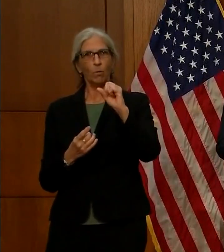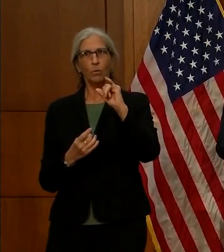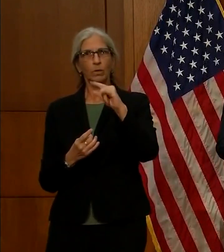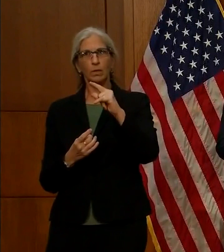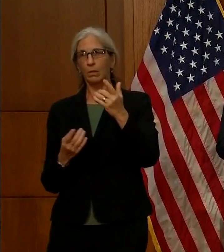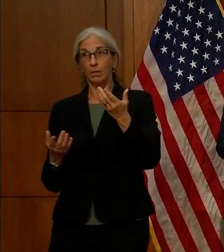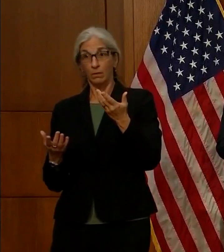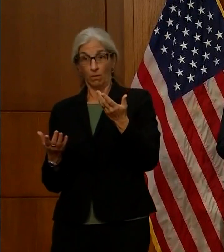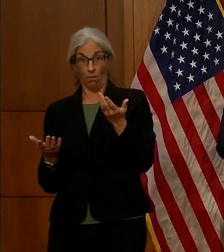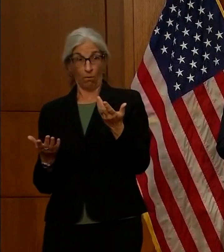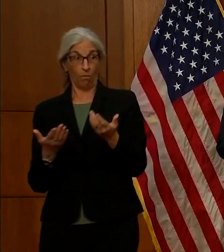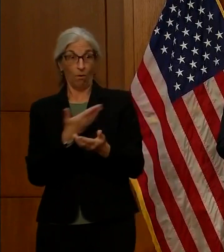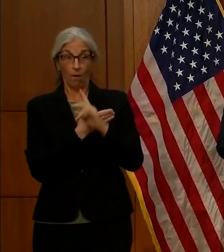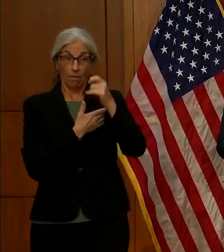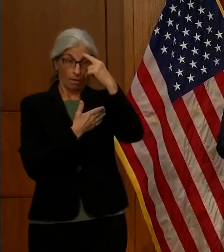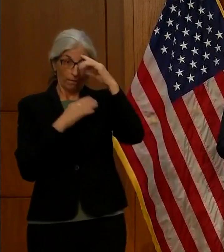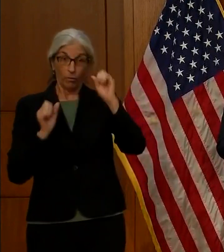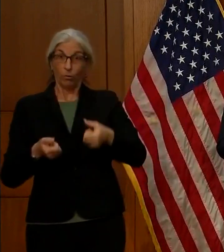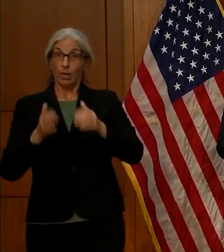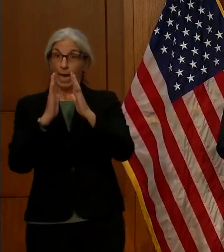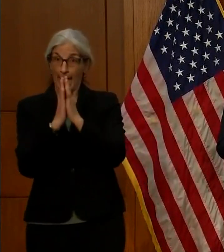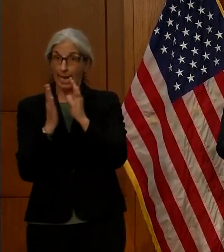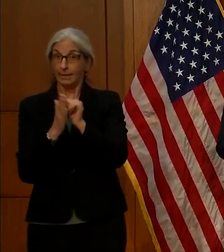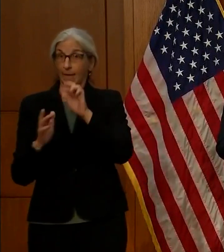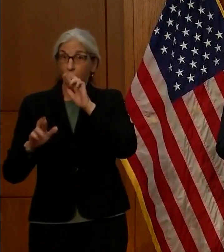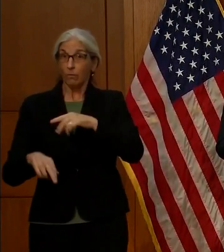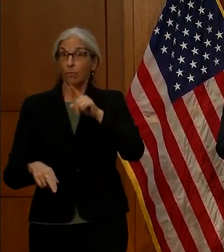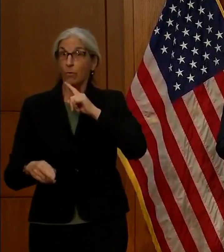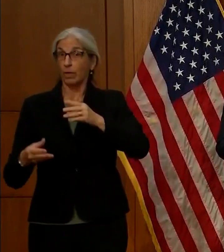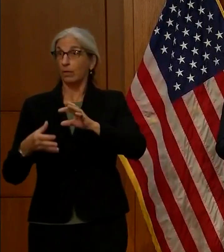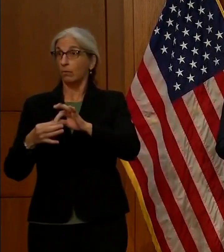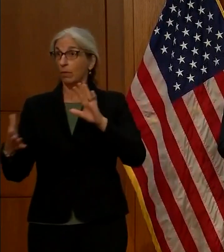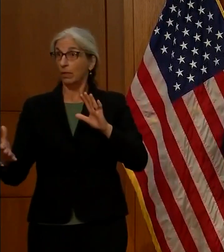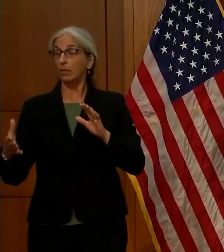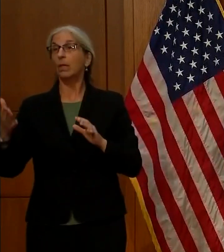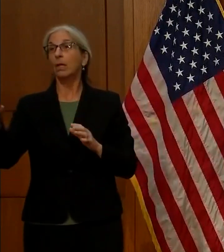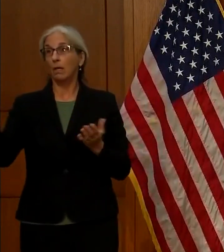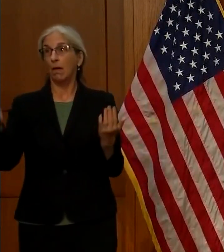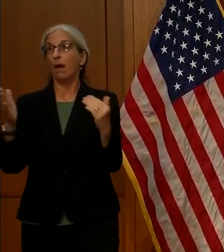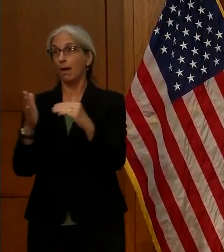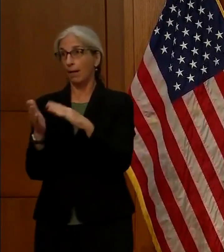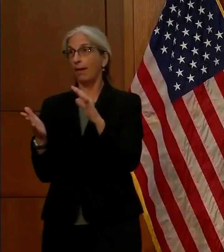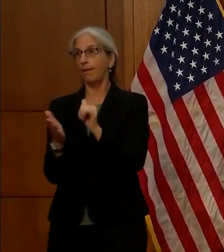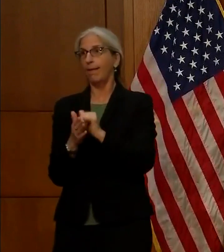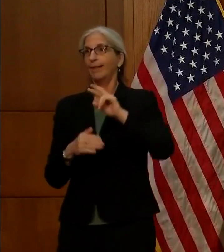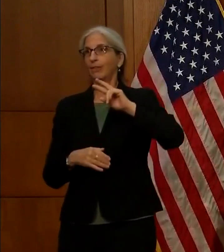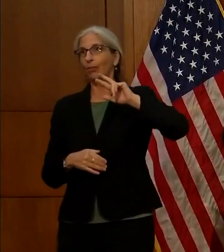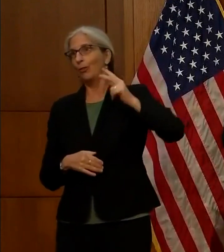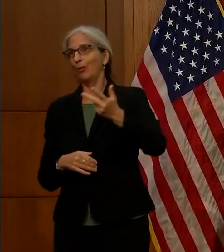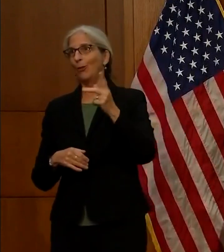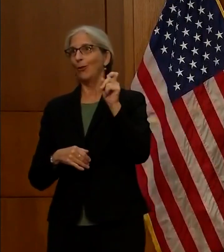DEPARTMENT SO CAN THE GOVERNOR MAKE SURE ALL I ASK DID THAT REPORT BE RELEASED AGAIN